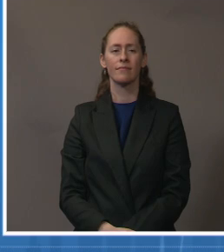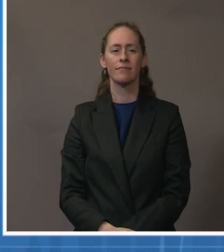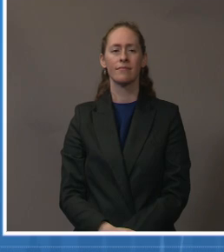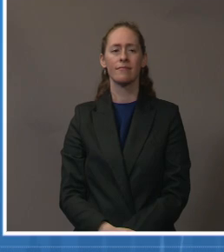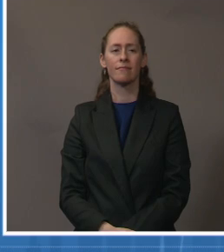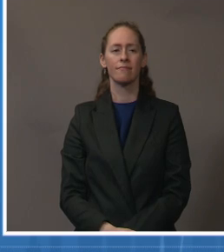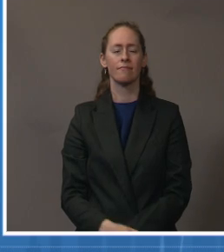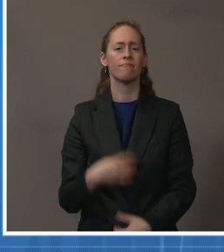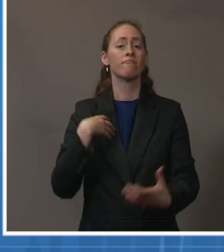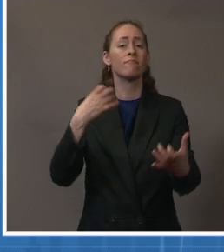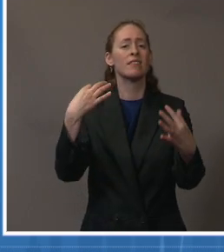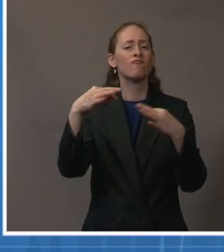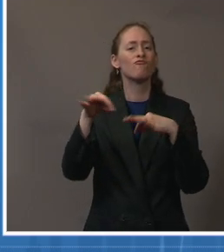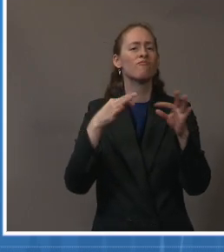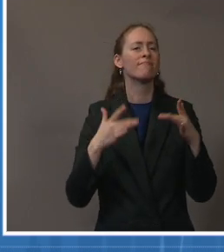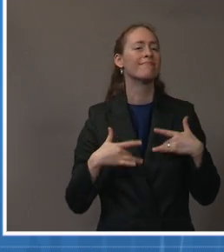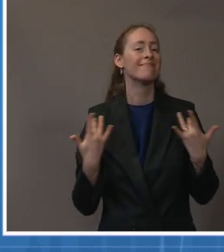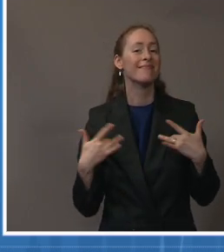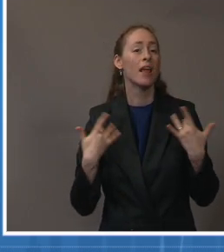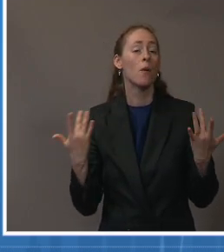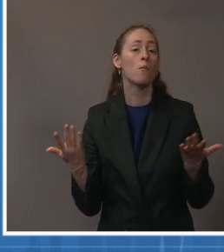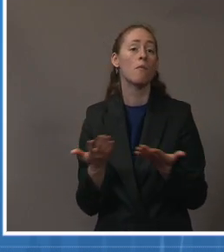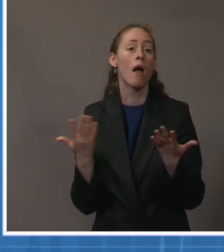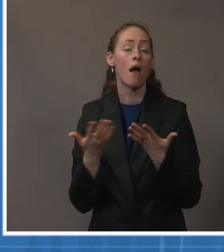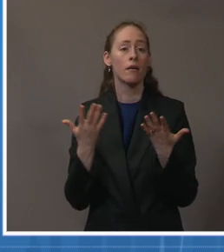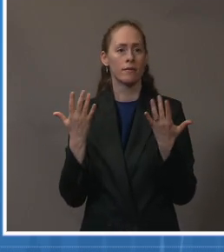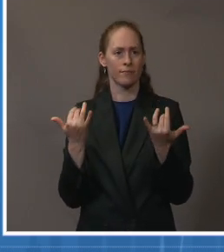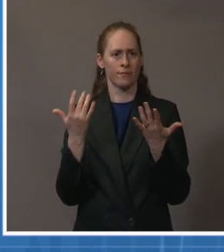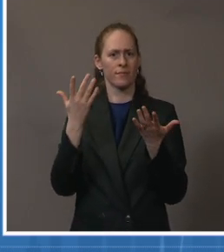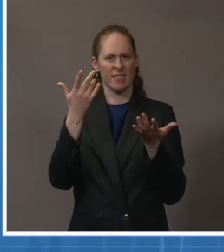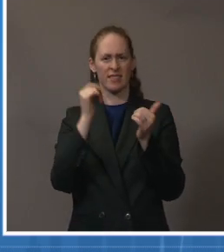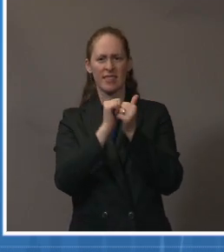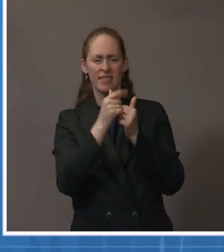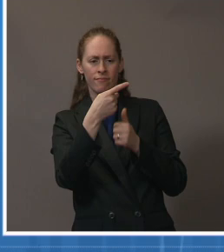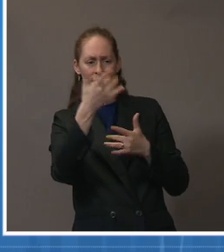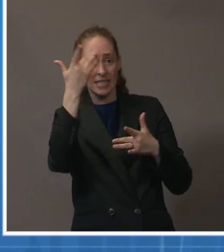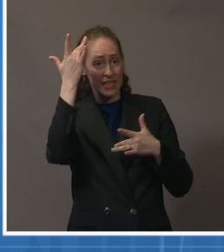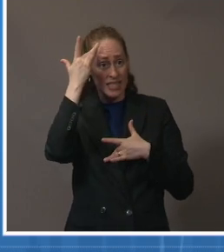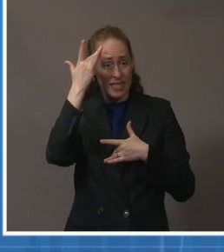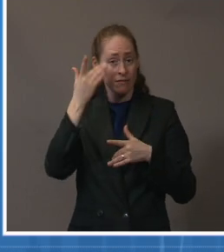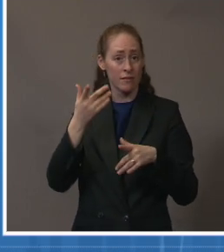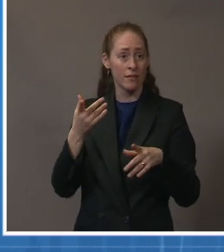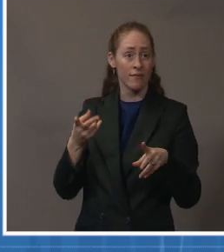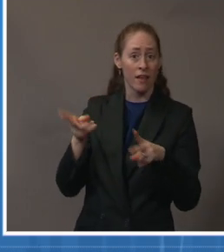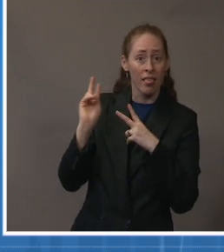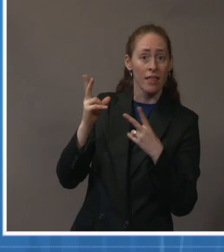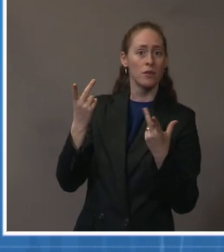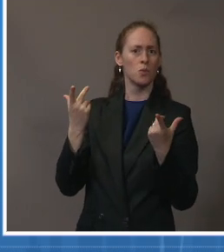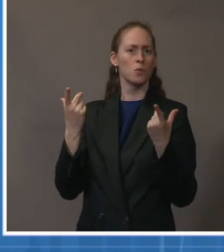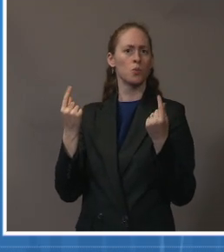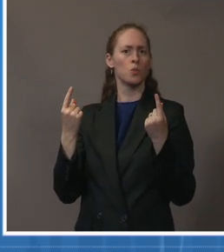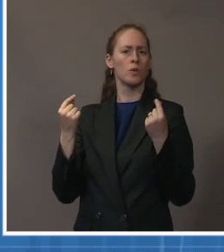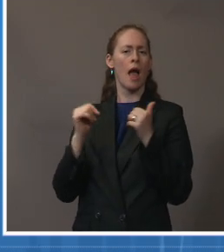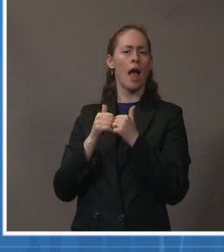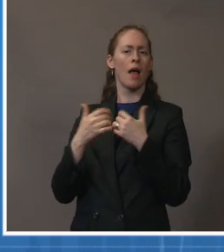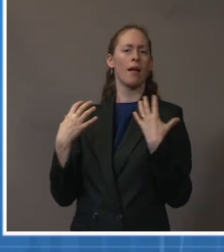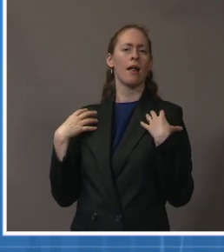of selected COVID-19 therapeutics. I don't know if you can see the slide, but the first slide that said "Selected Therapeutics"